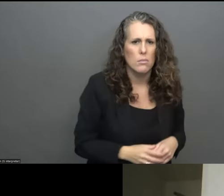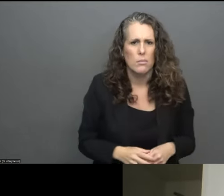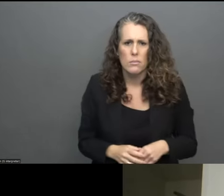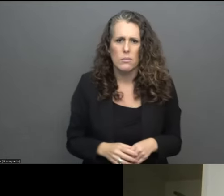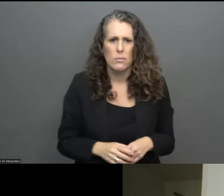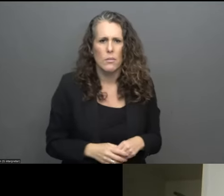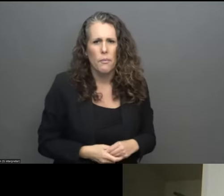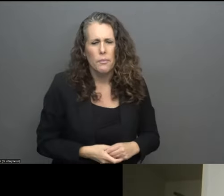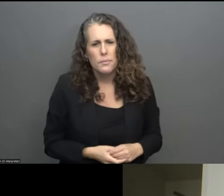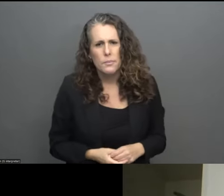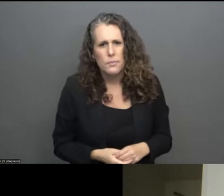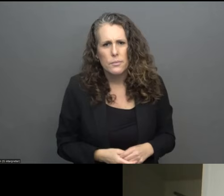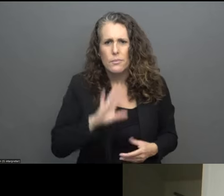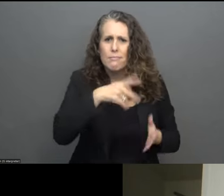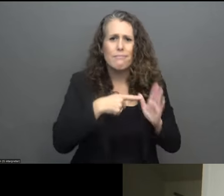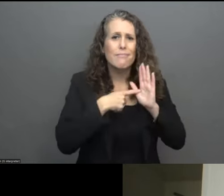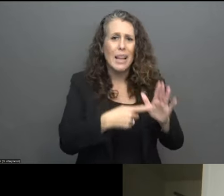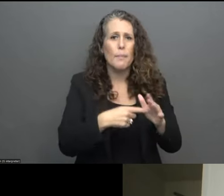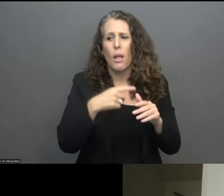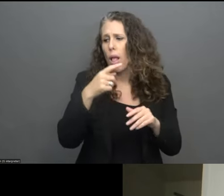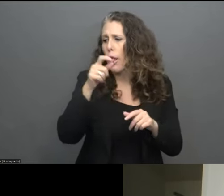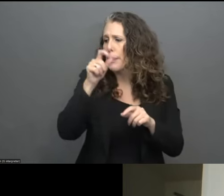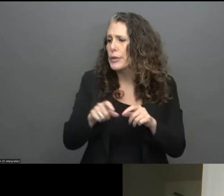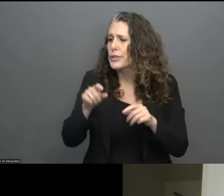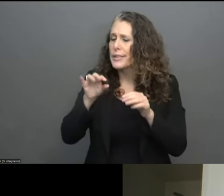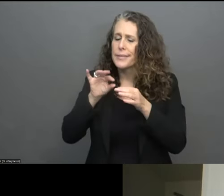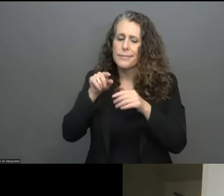news is a person with a visual impairment so what happens is that is a person who understands